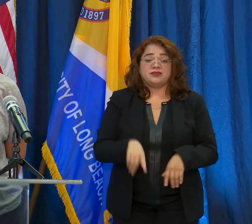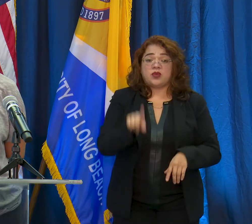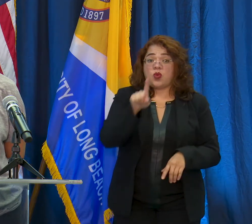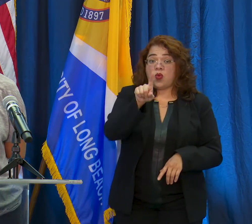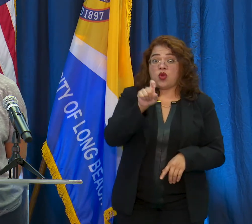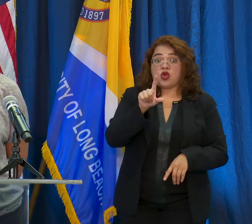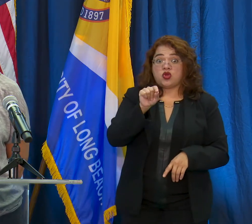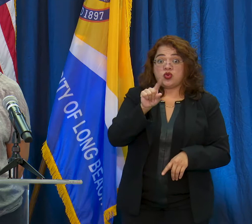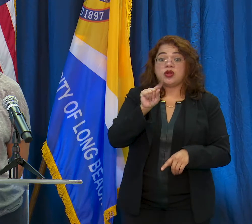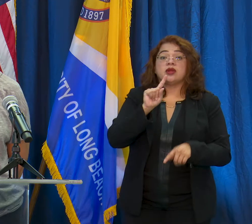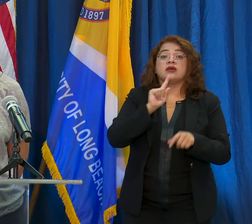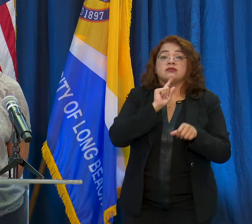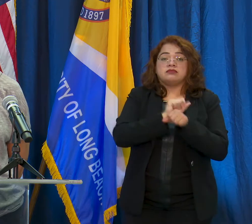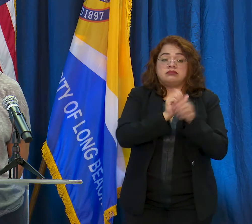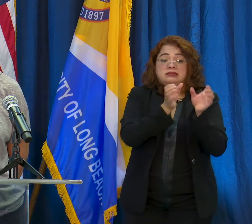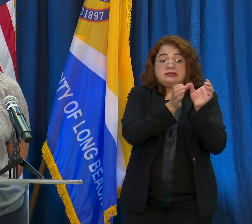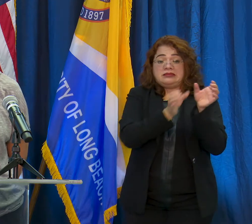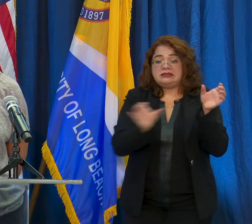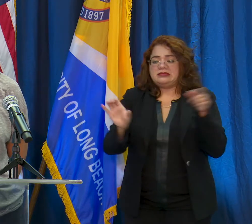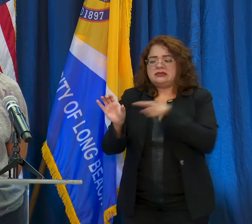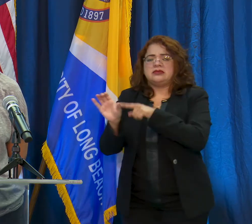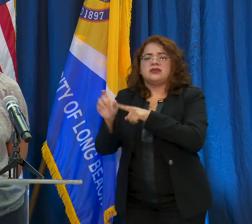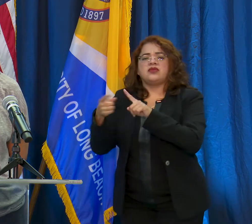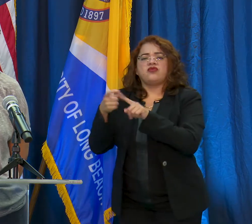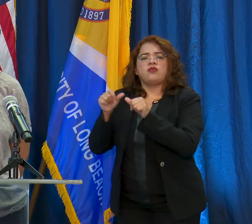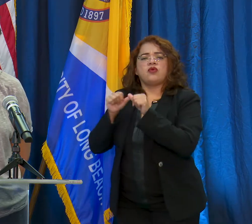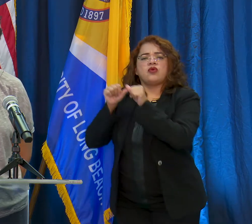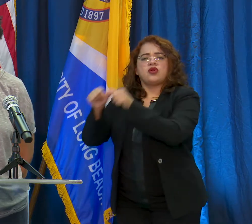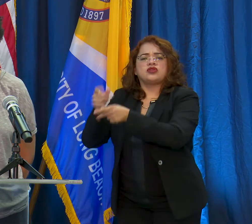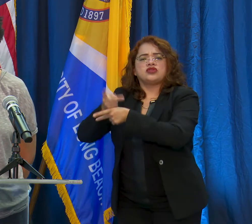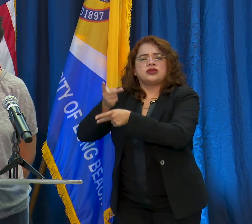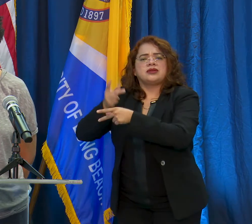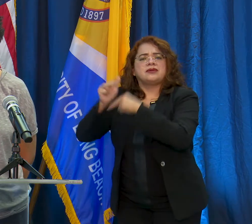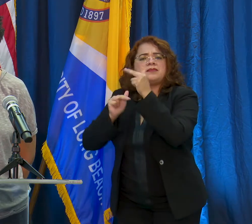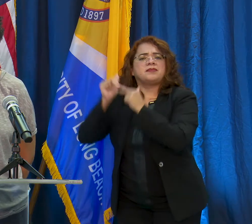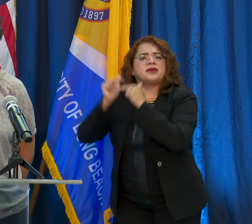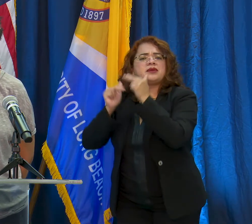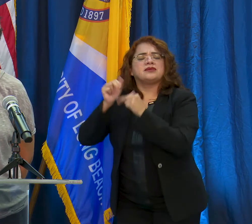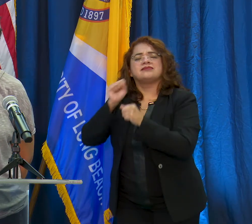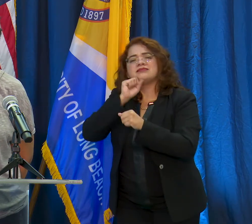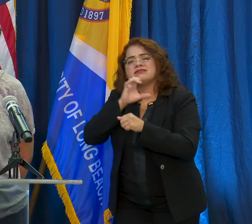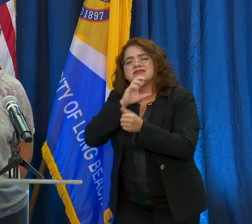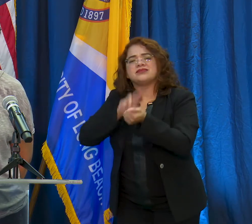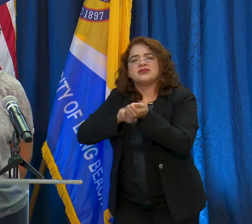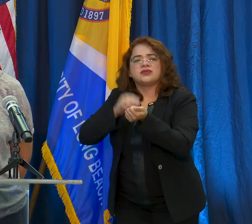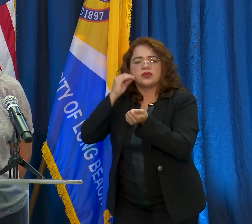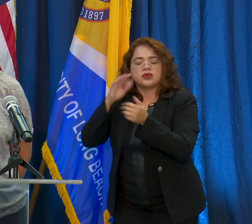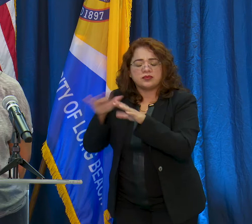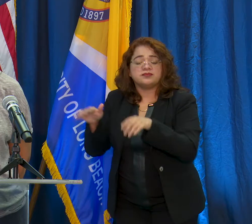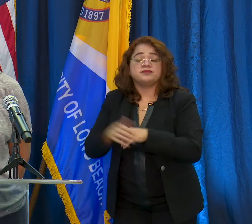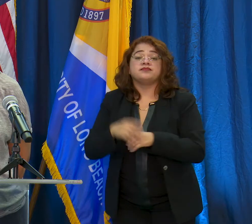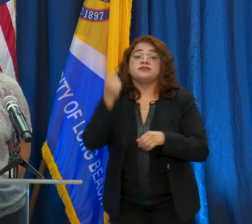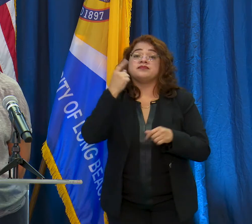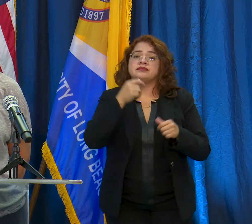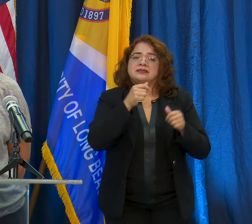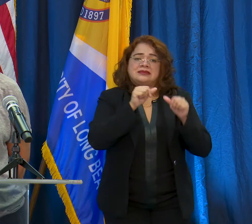associated with long-term care facilities. We continue to test at our various sites in the city,